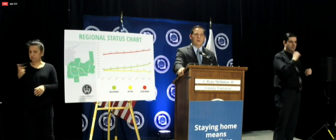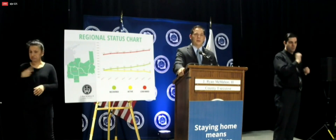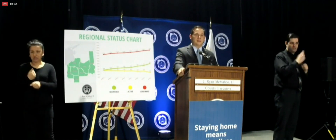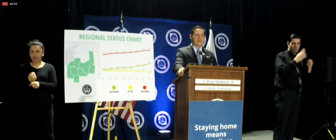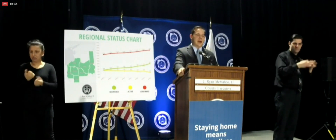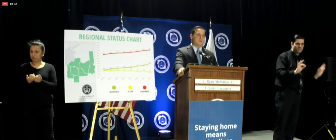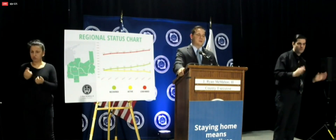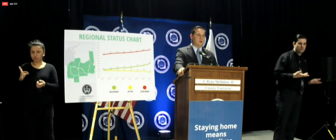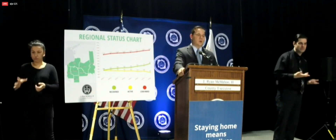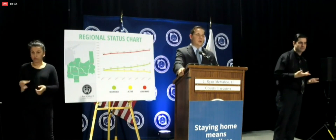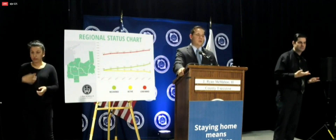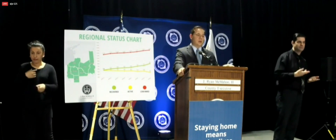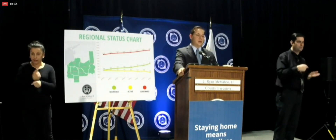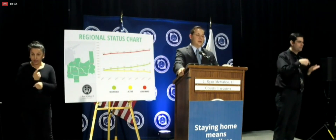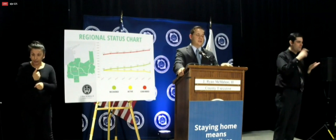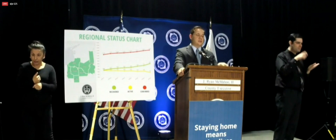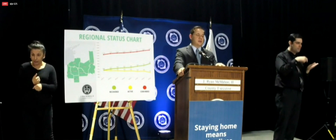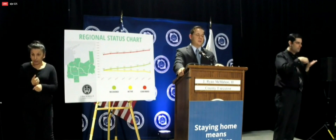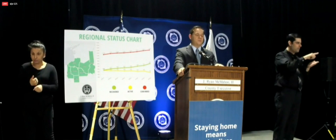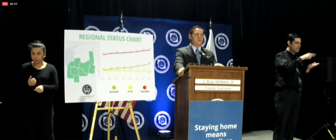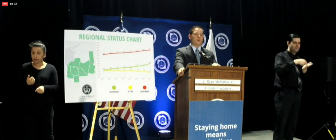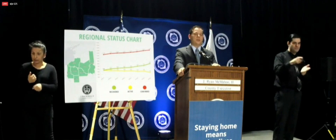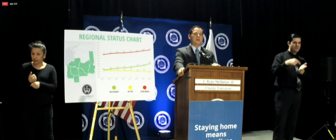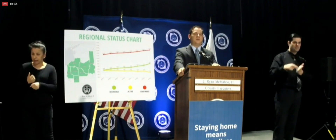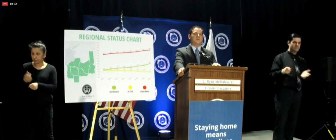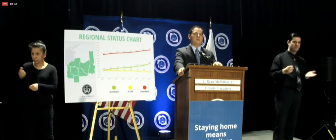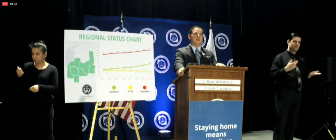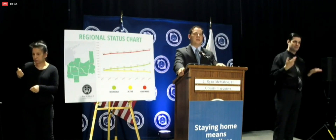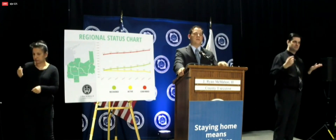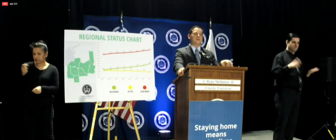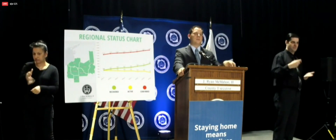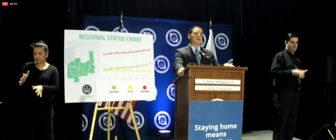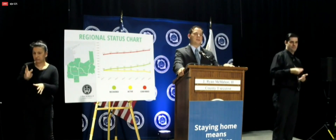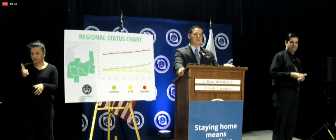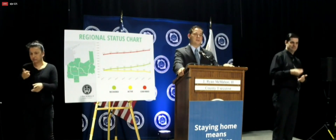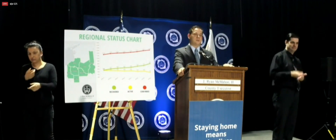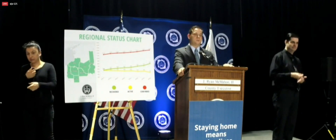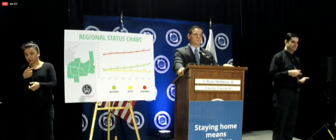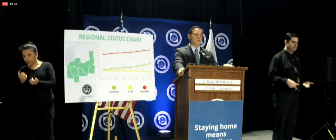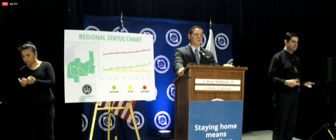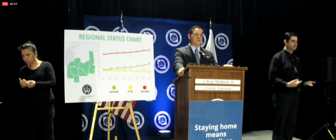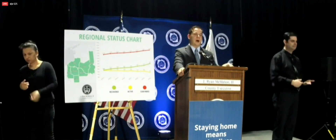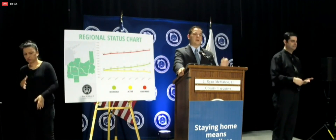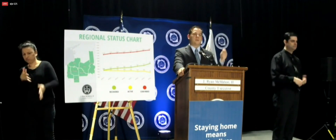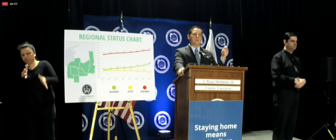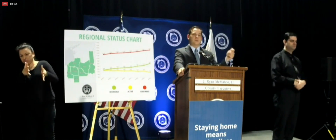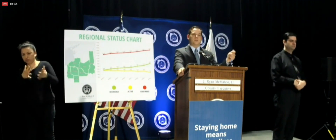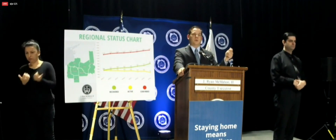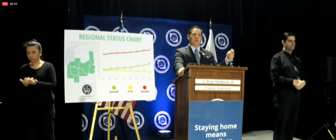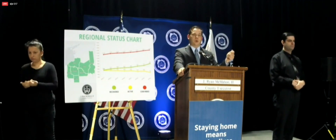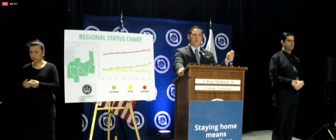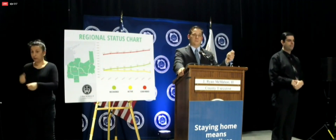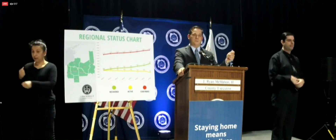EMERGENCY MANAGEMENT COORDINATOR, HE DOESN'T WORK FOR FREE. MAYBE I CAN CUT A DEAL WITH HIM BUT THAT DOESN'T HAPPEN. SO THE REALITY IS THAT, THE